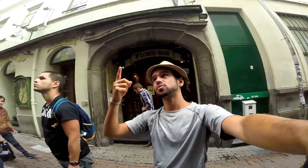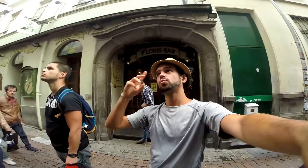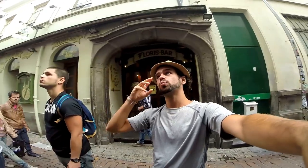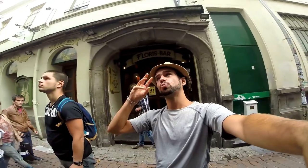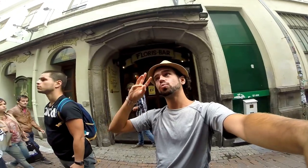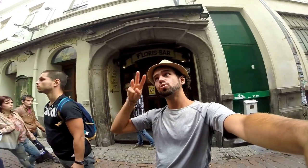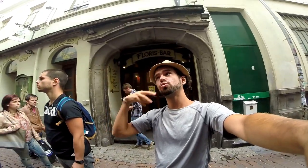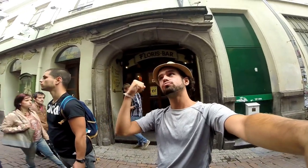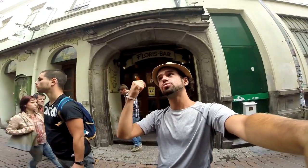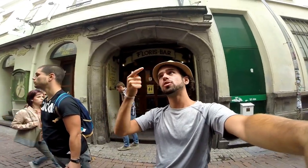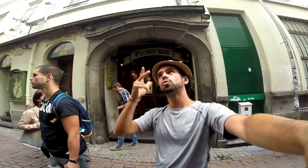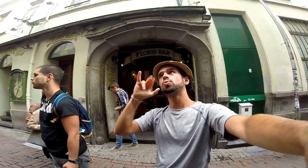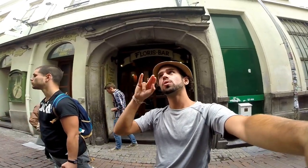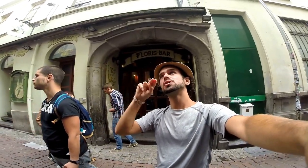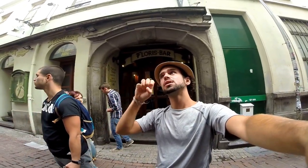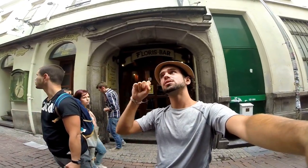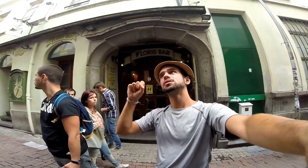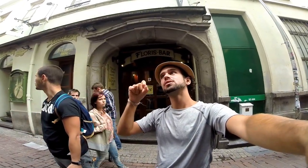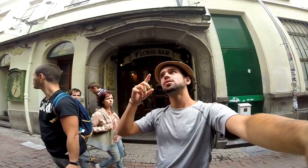It's the Guinness Book of World Records